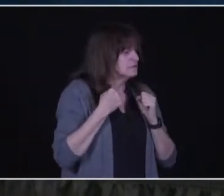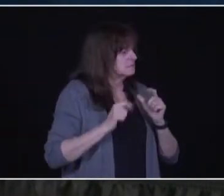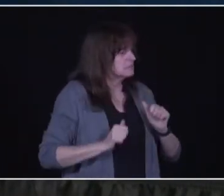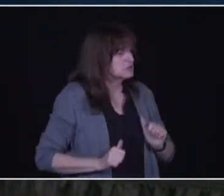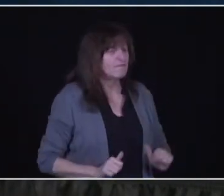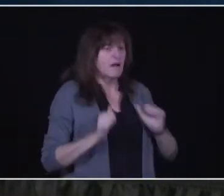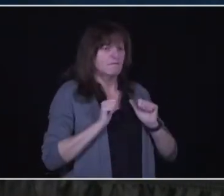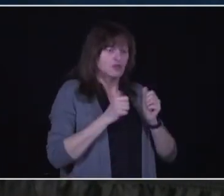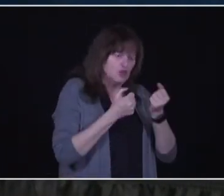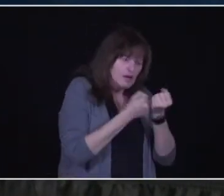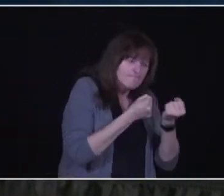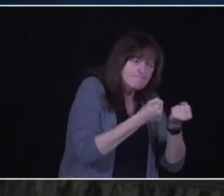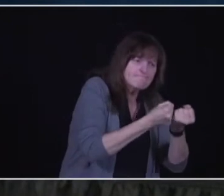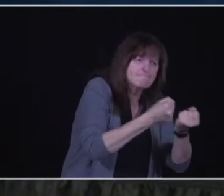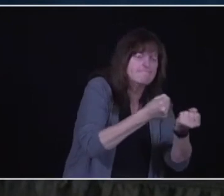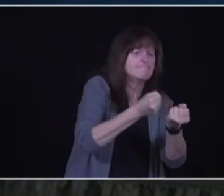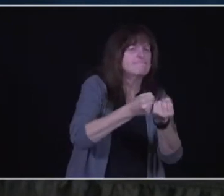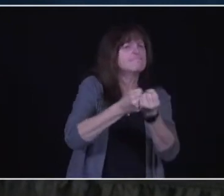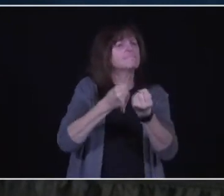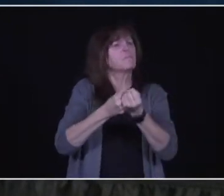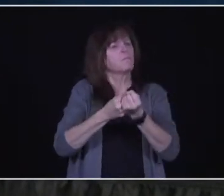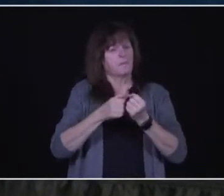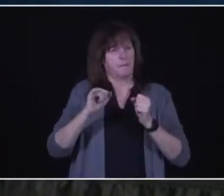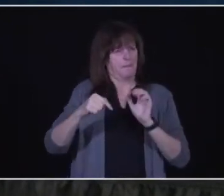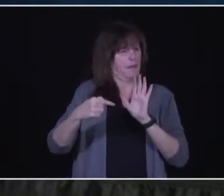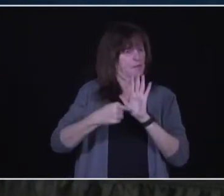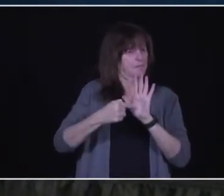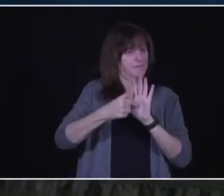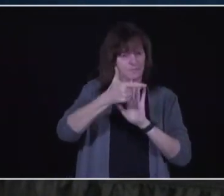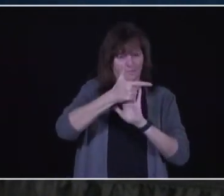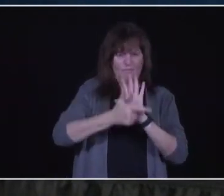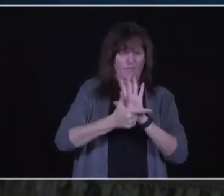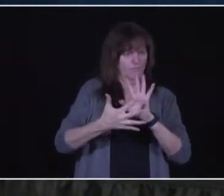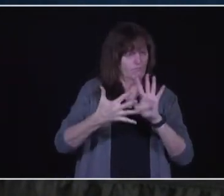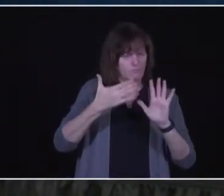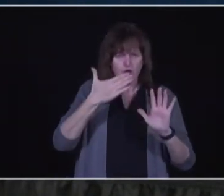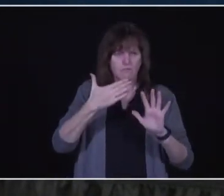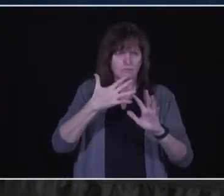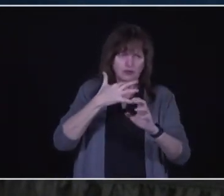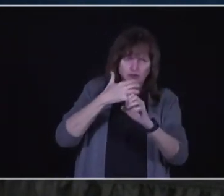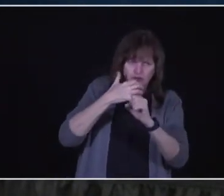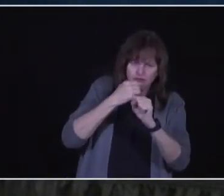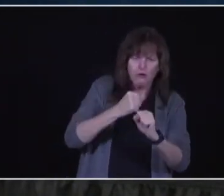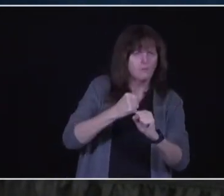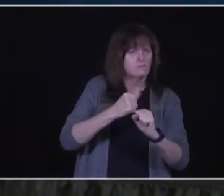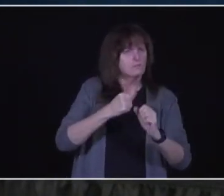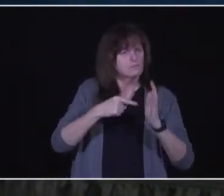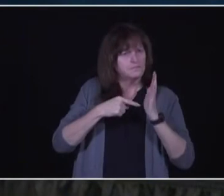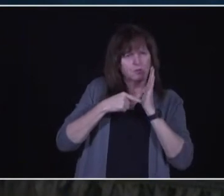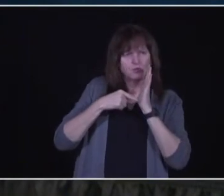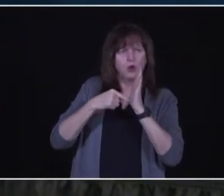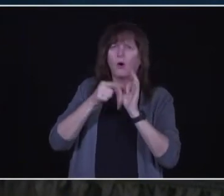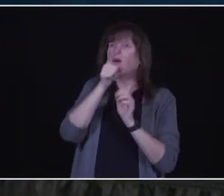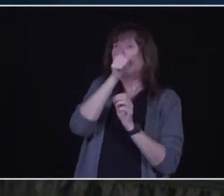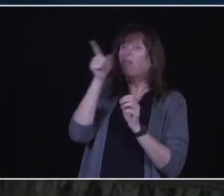And this includes effective legislation that sends a strong message that this crime will not be tolerated in our communities.